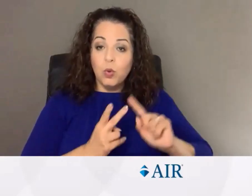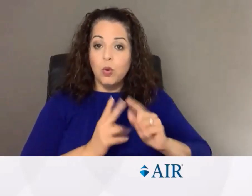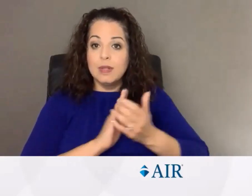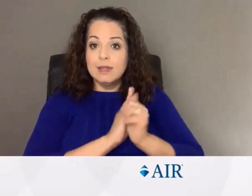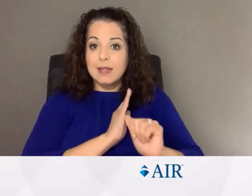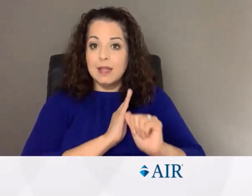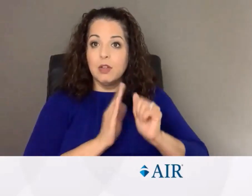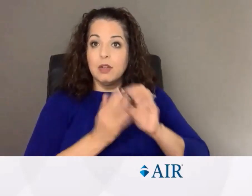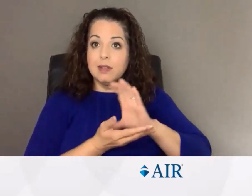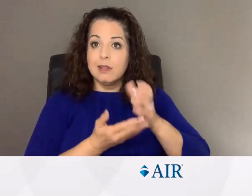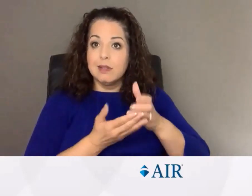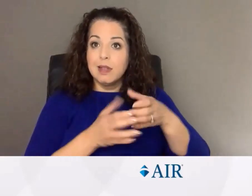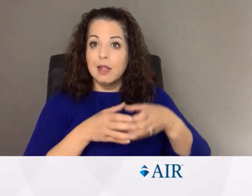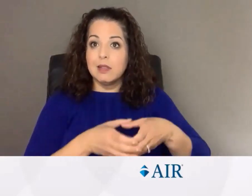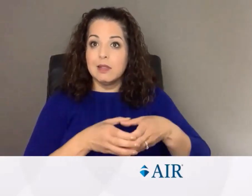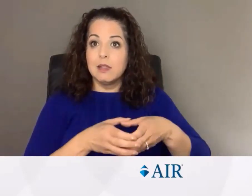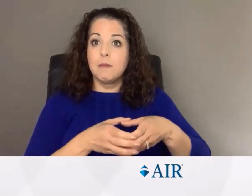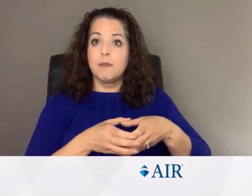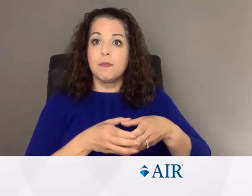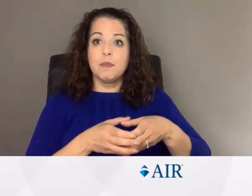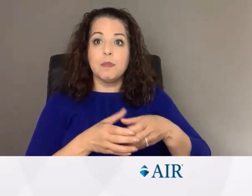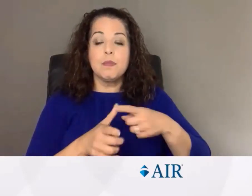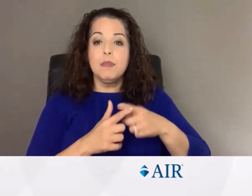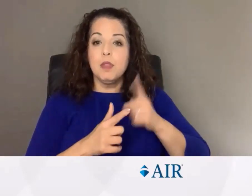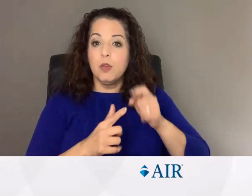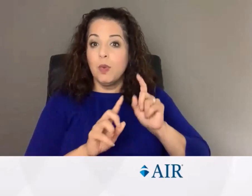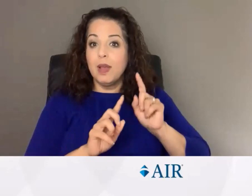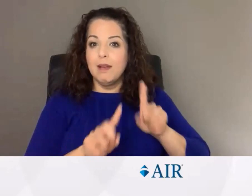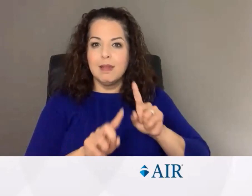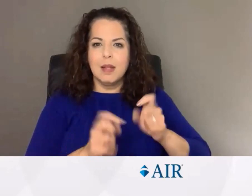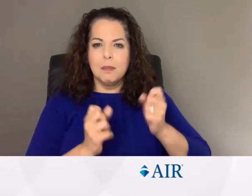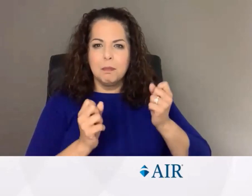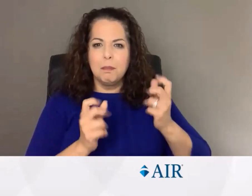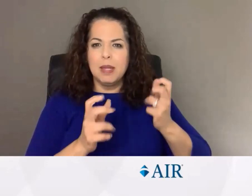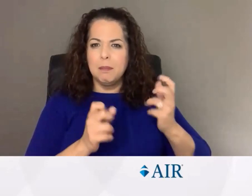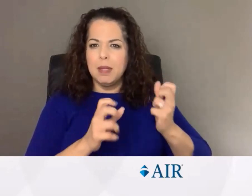So you can attend many-- there's a lot of many, many webinars